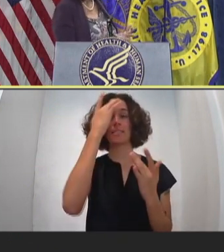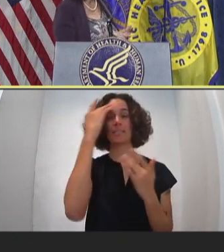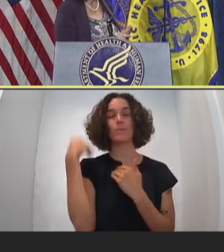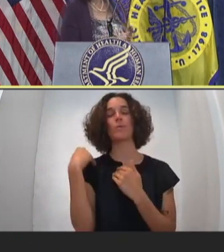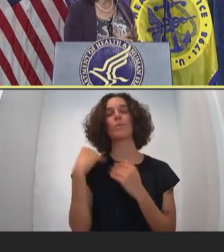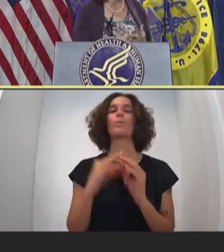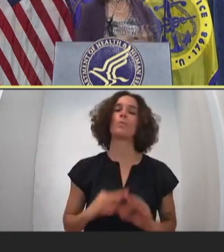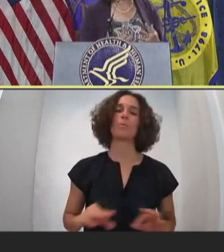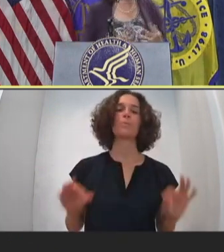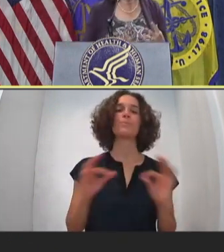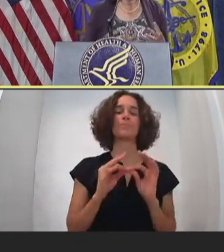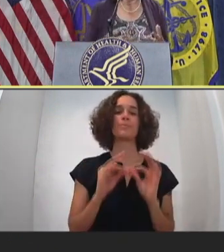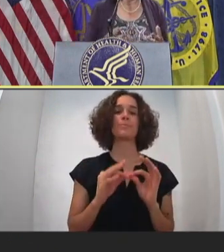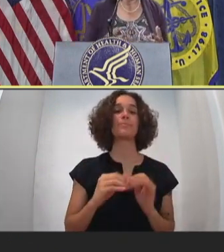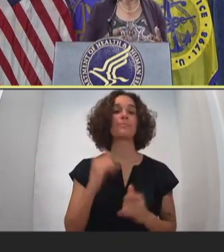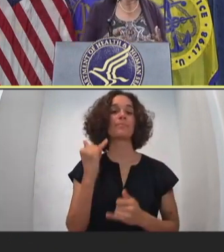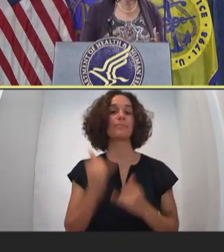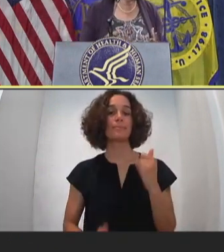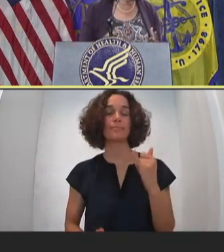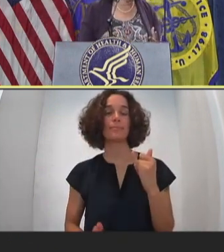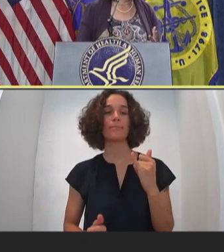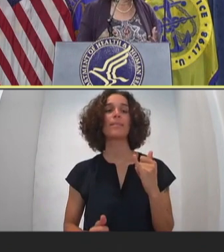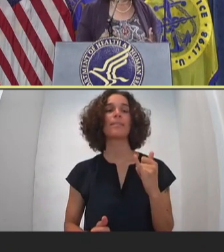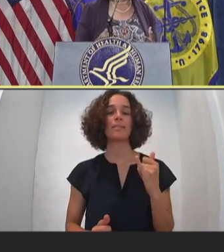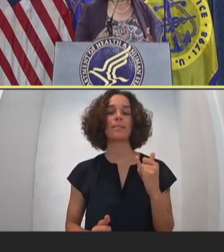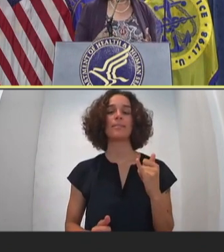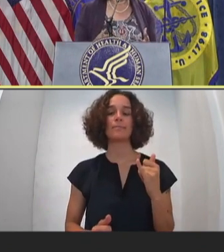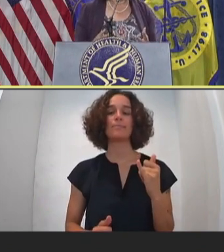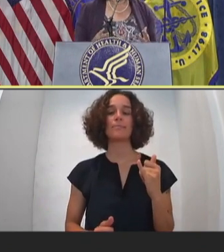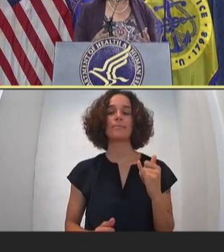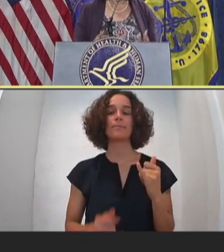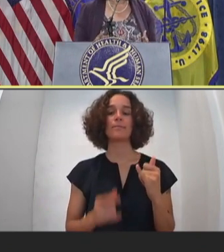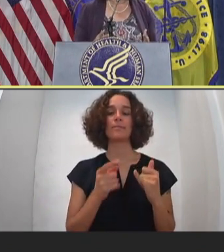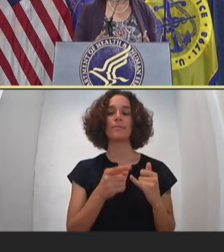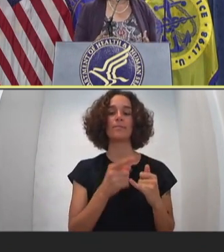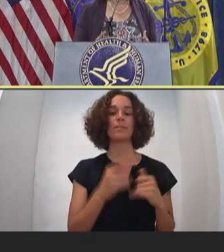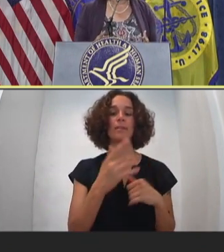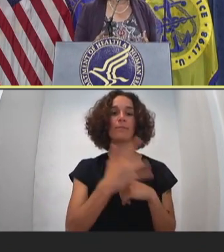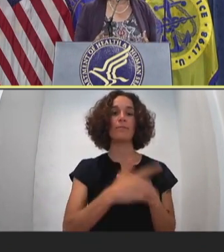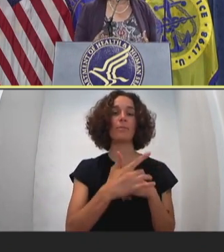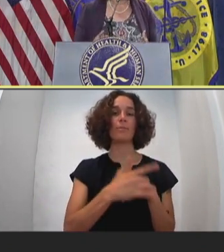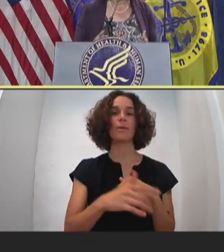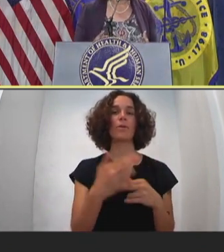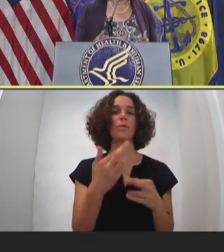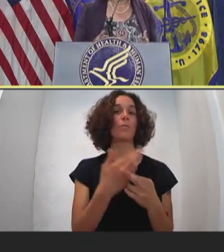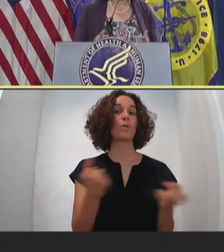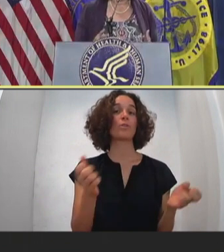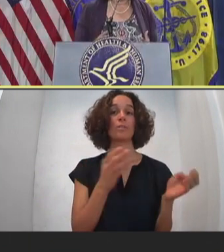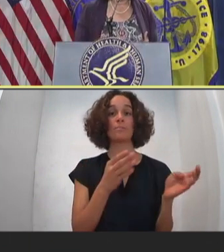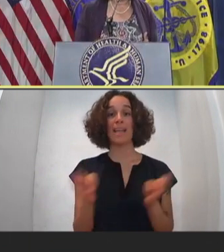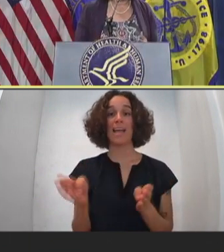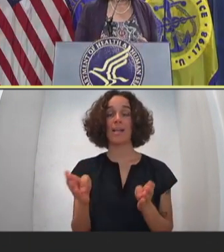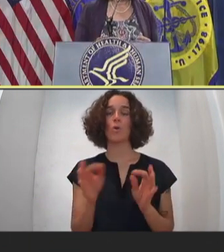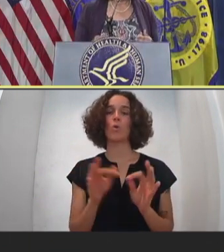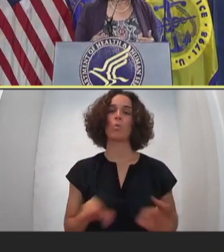And then finally, under, you know, availability, resource planning is particularly important. It's